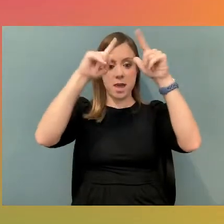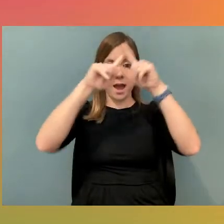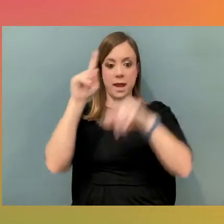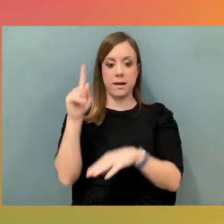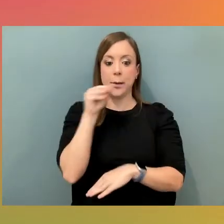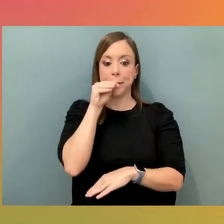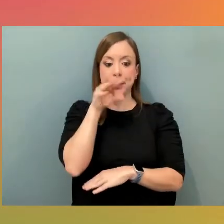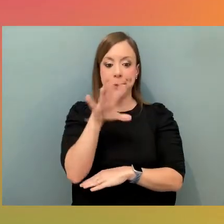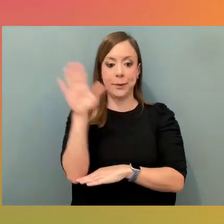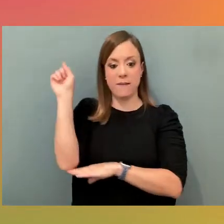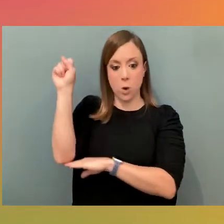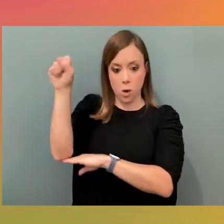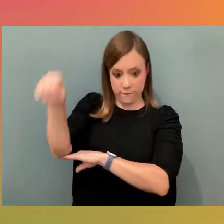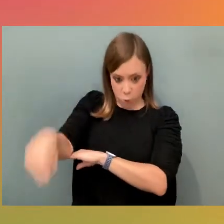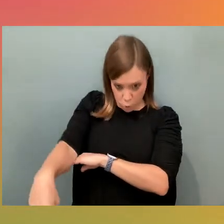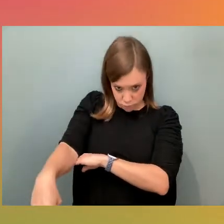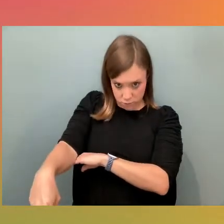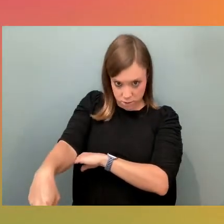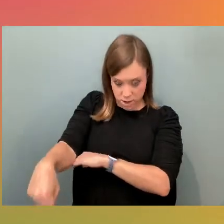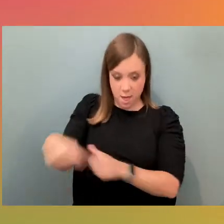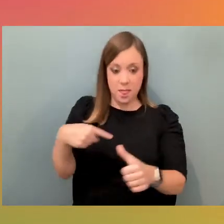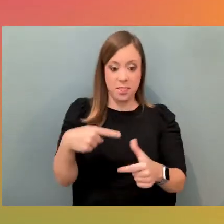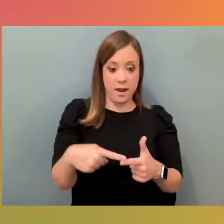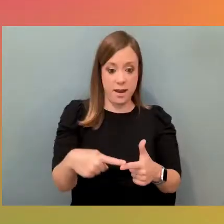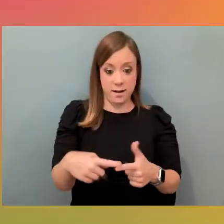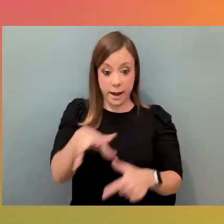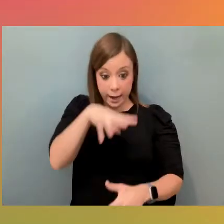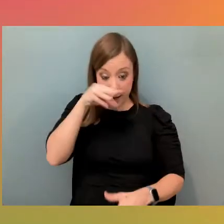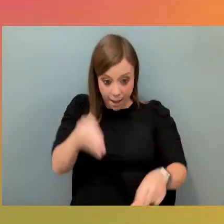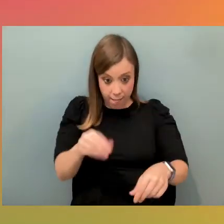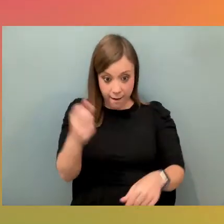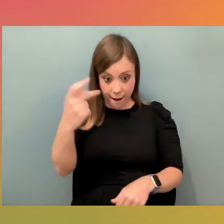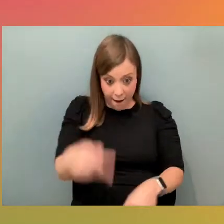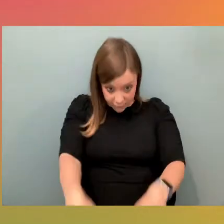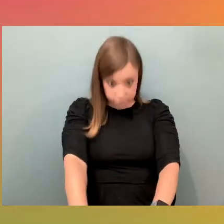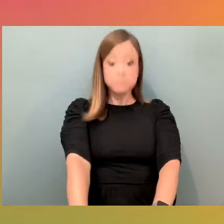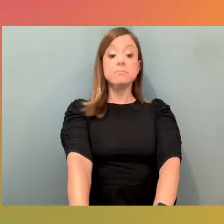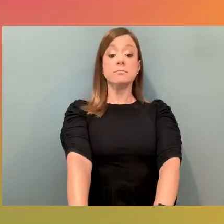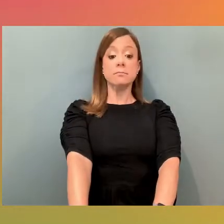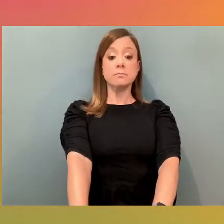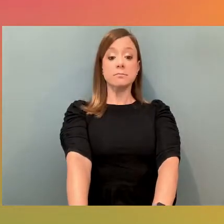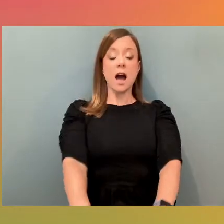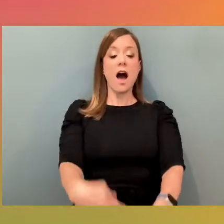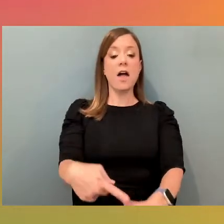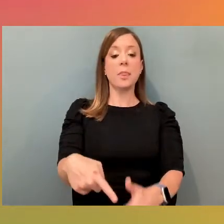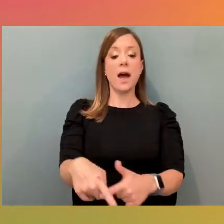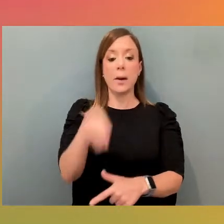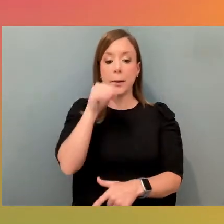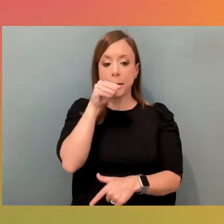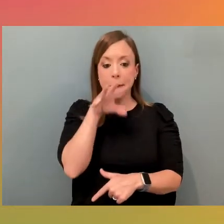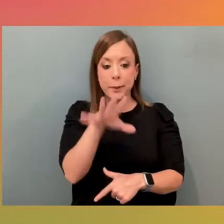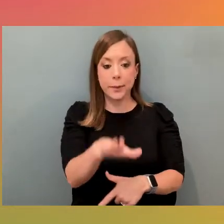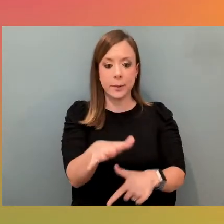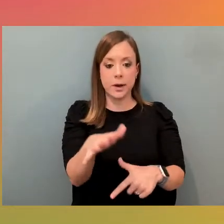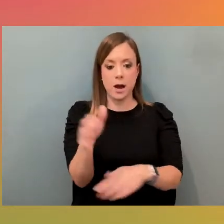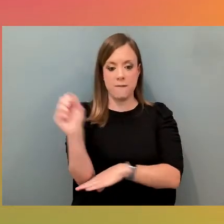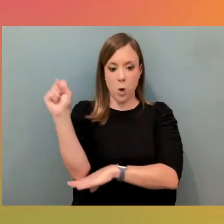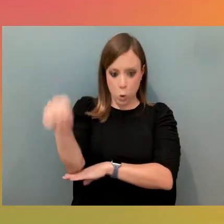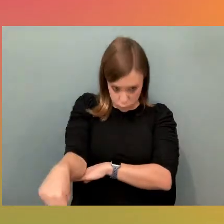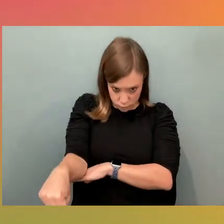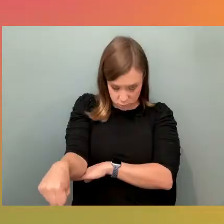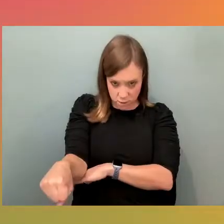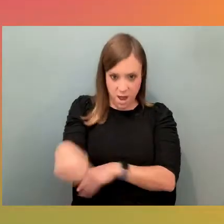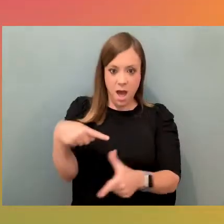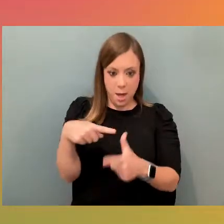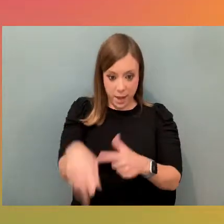SO INHALE LIFT THE ARMS.